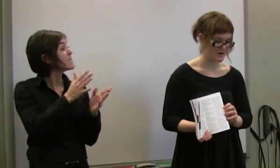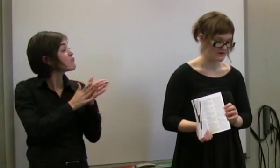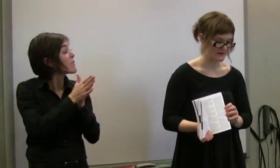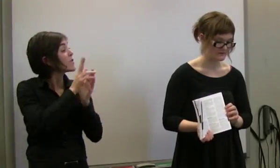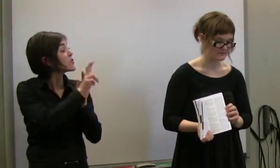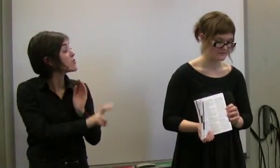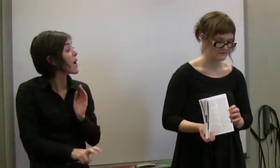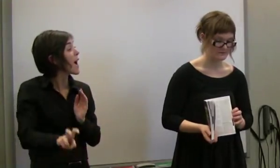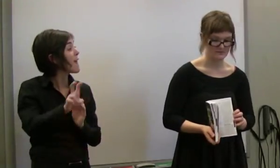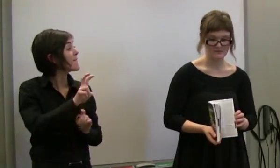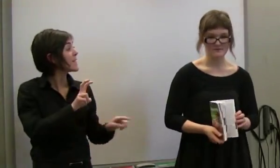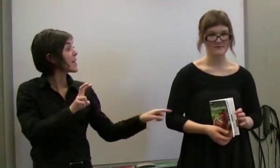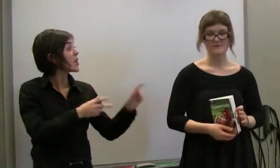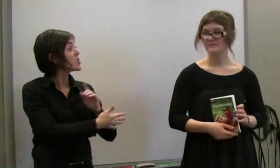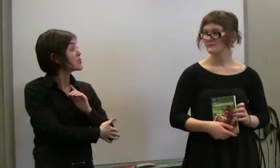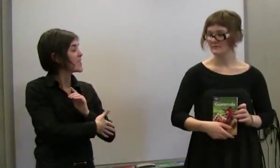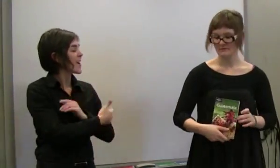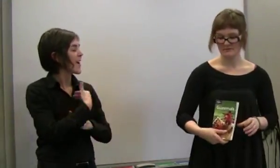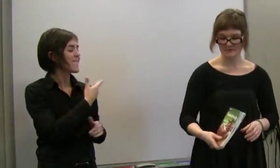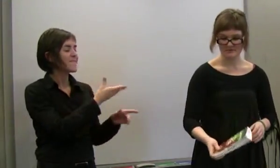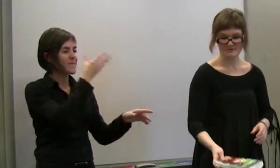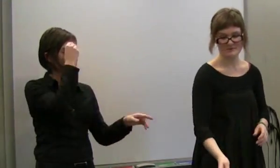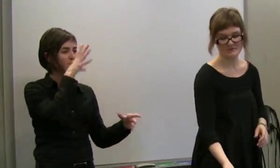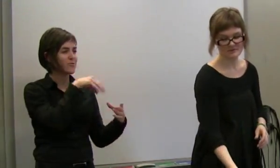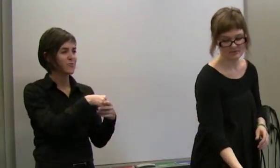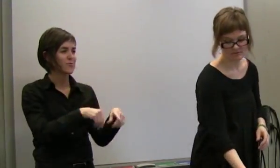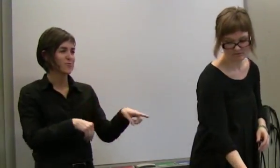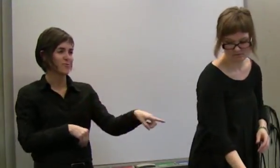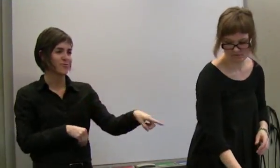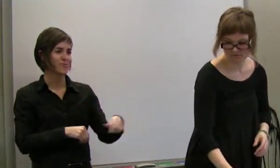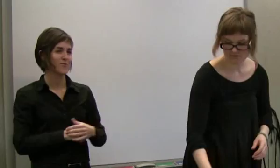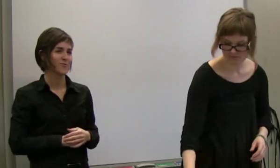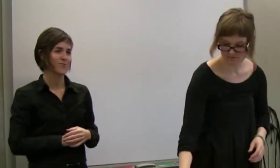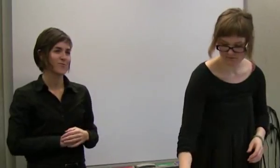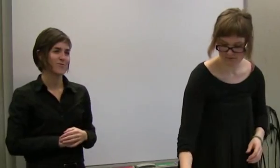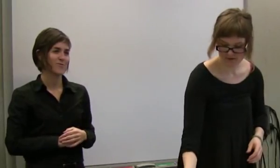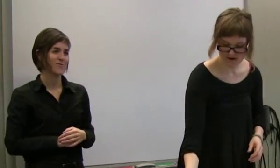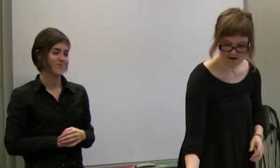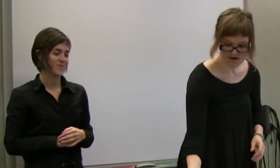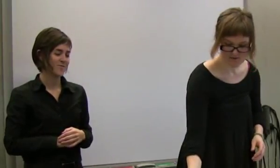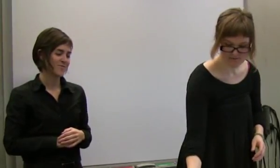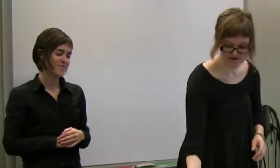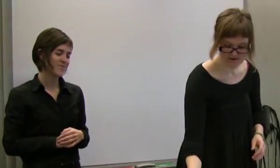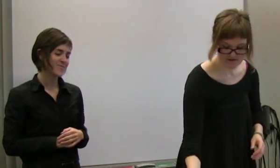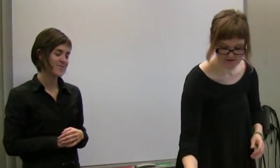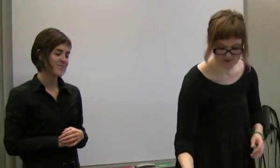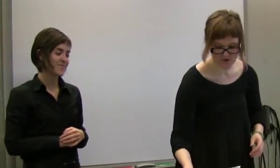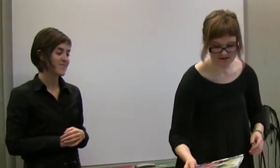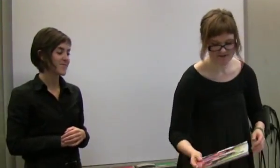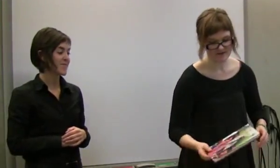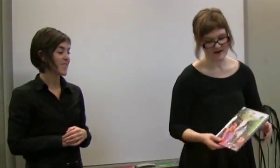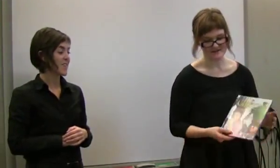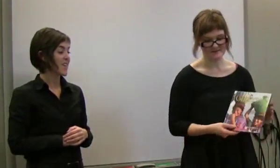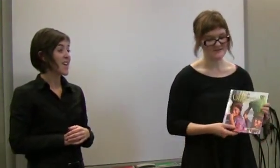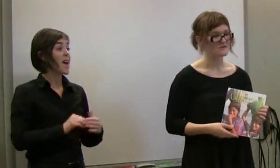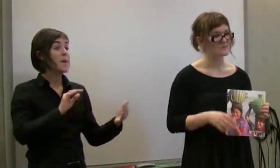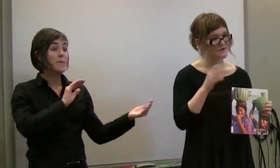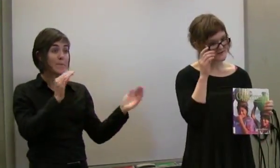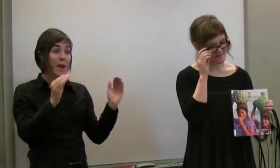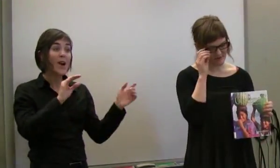and a lot of text with travel information. I have also brought in some different